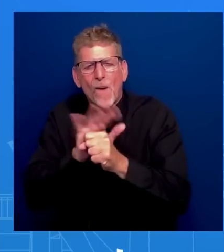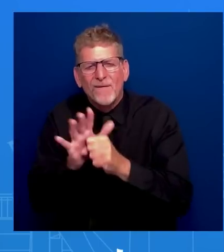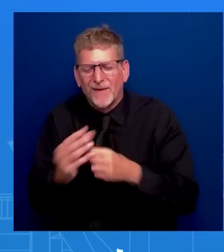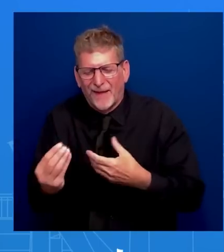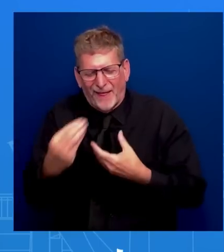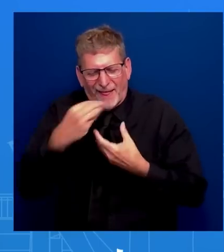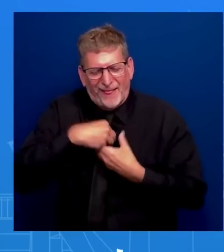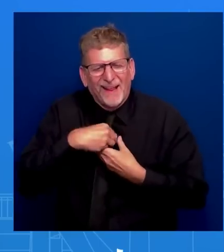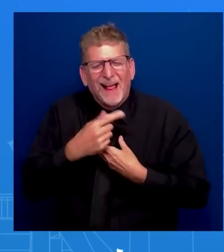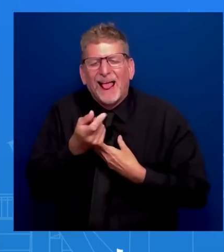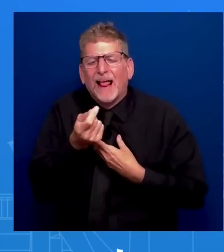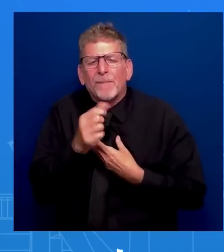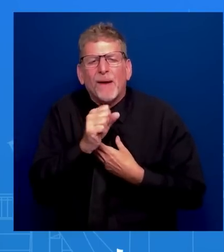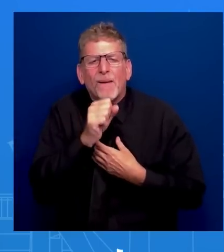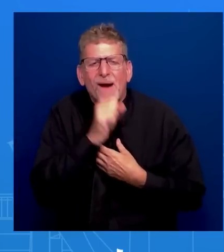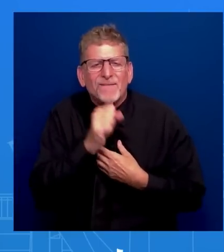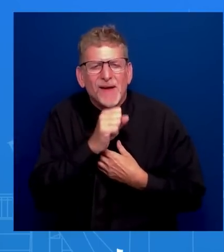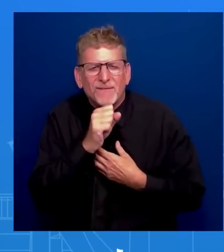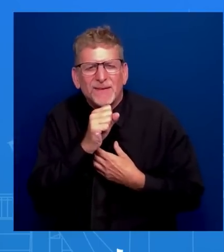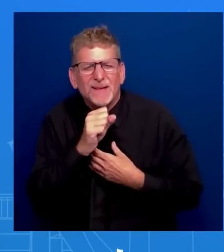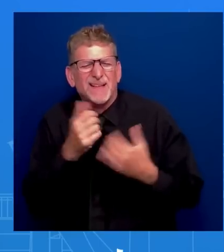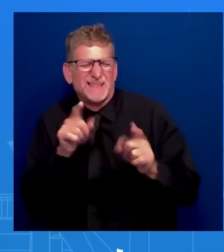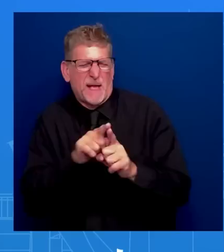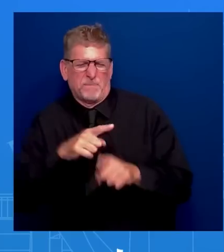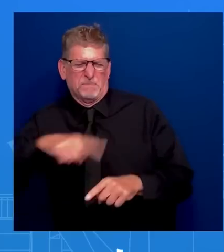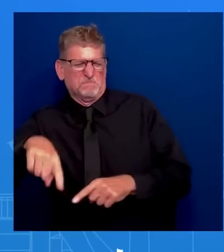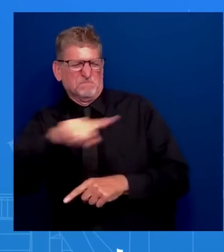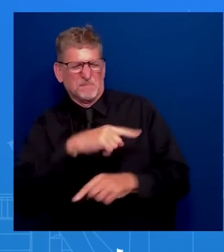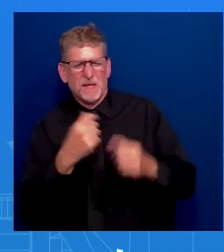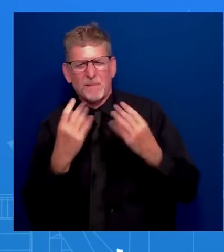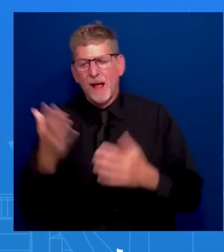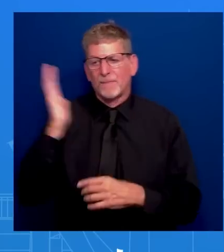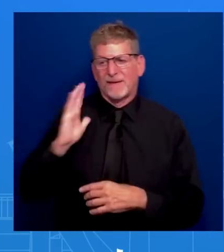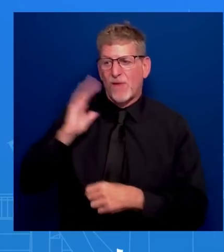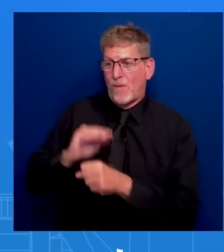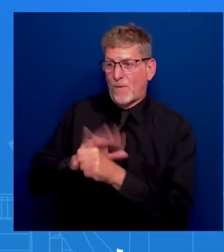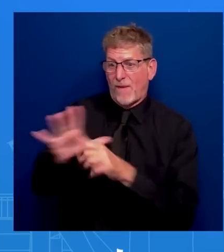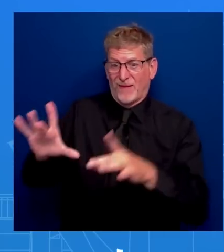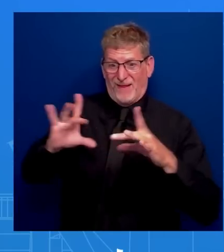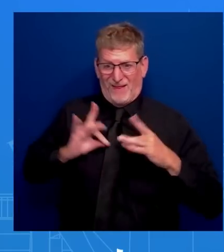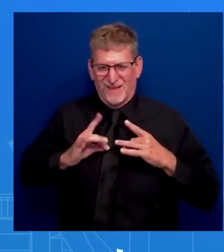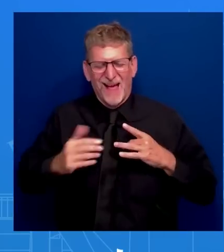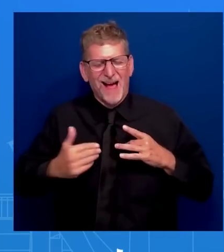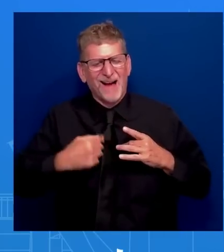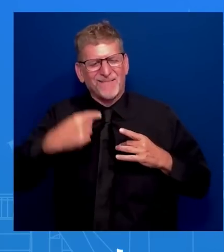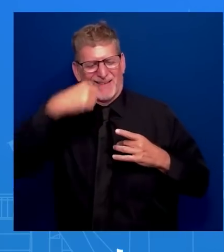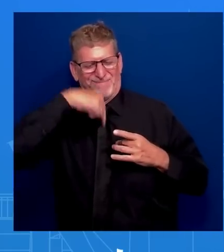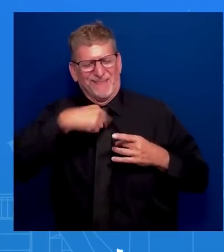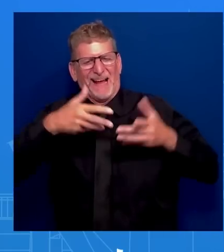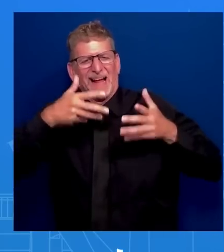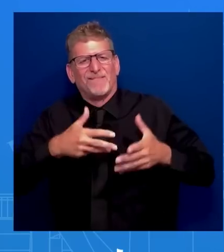who have had COVID have -- have been -- have endured or had to deal with. And so, that's what you're seeing at this time.